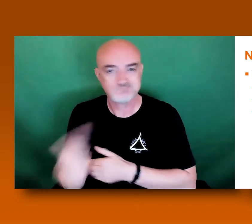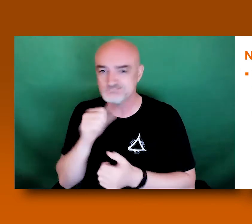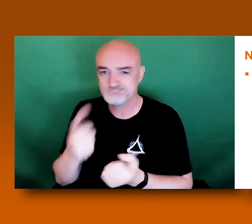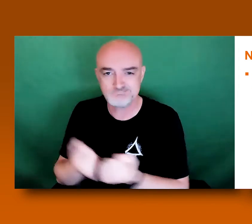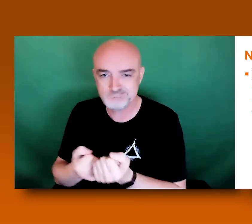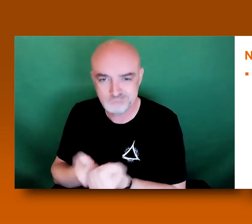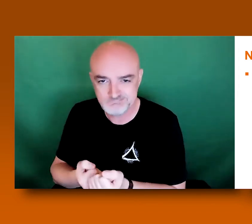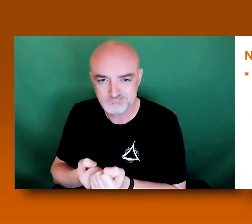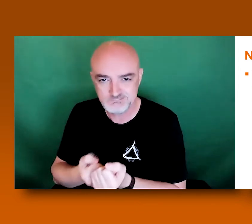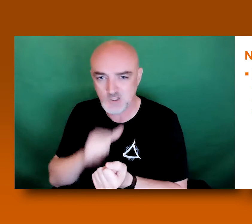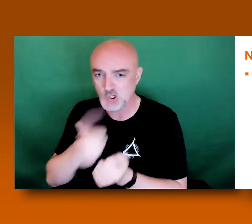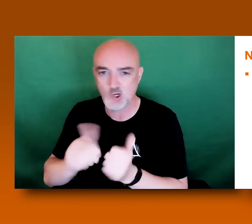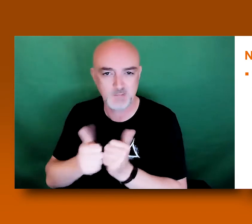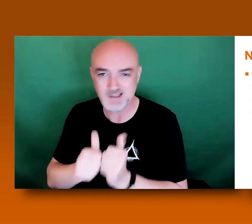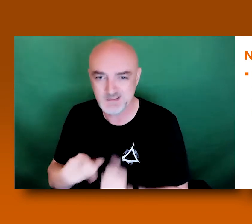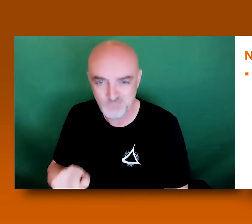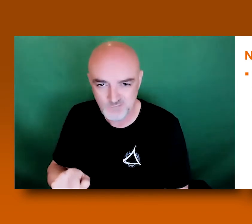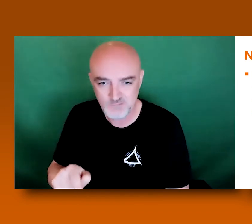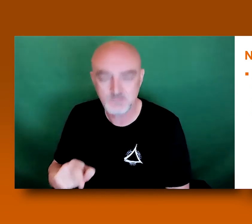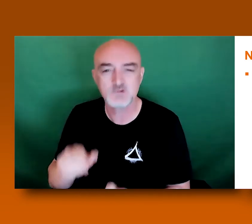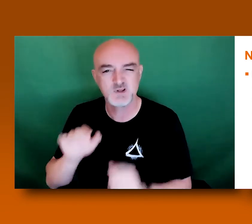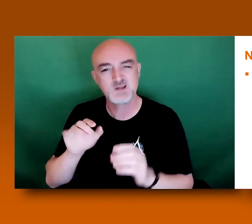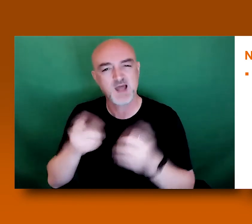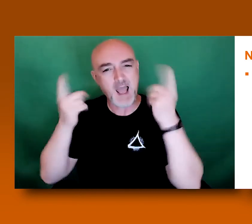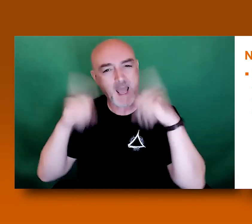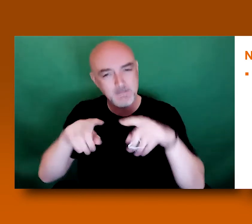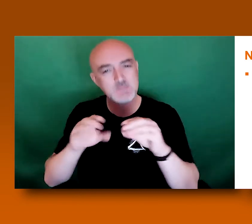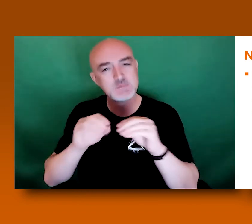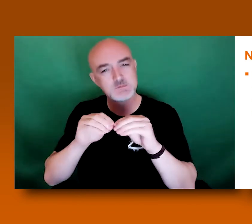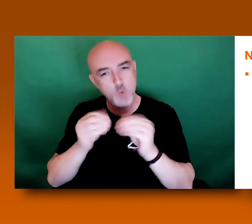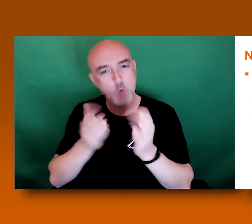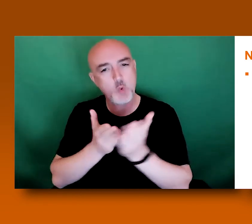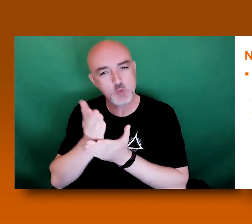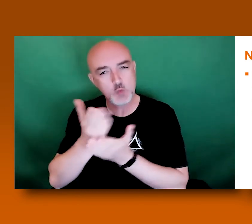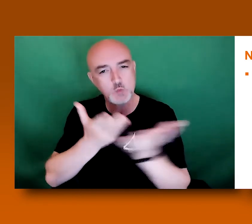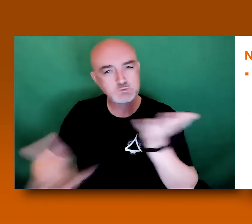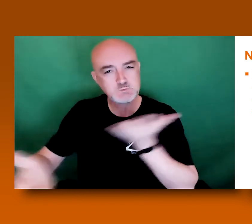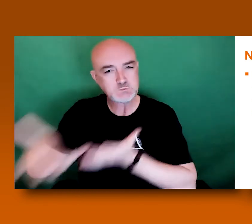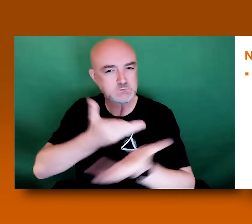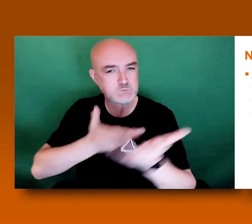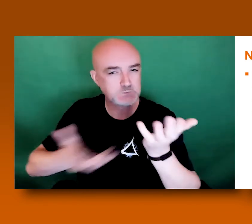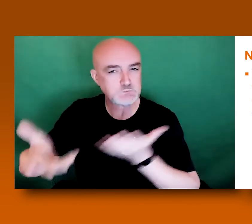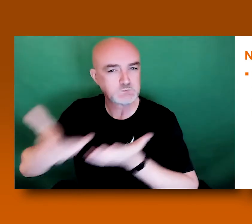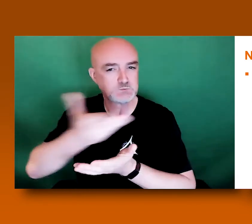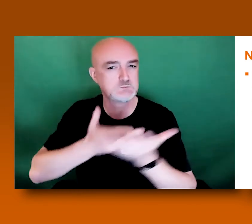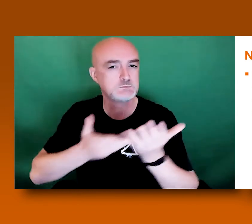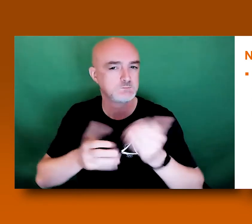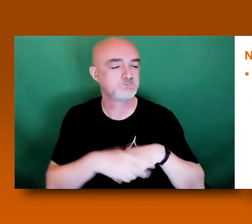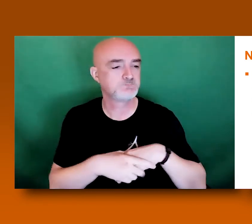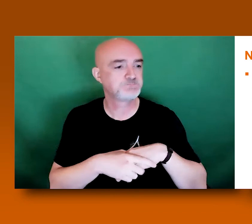lowers its probability of getting funded, so, it actually stems from that dialogue that takes place.